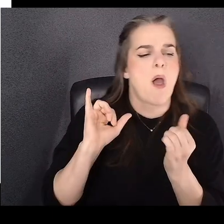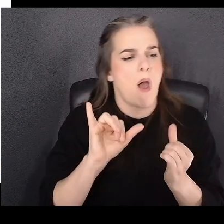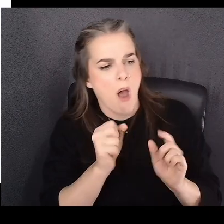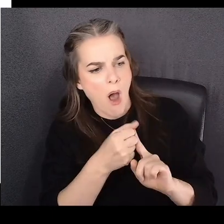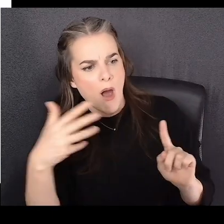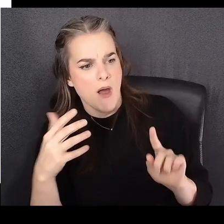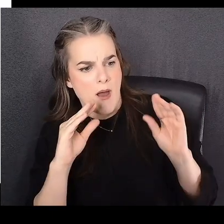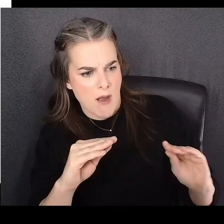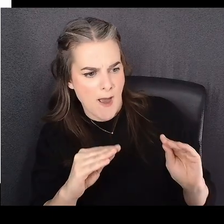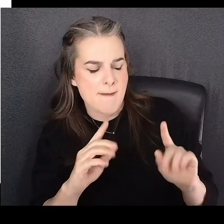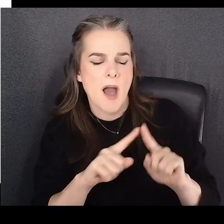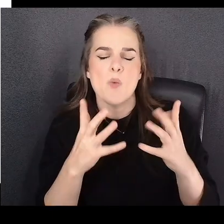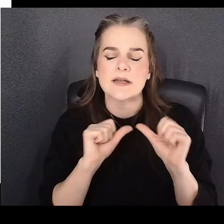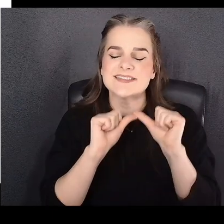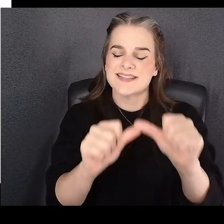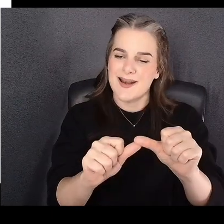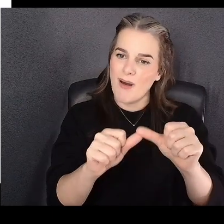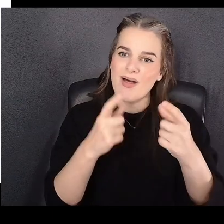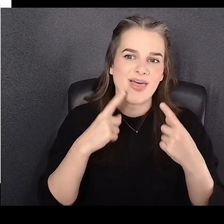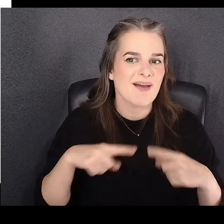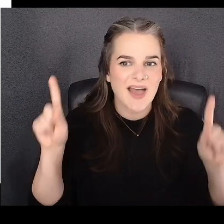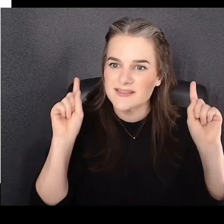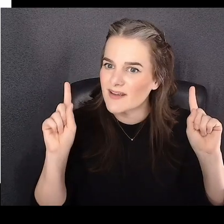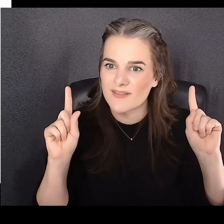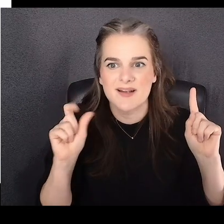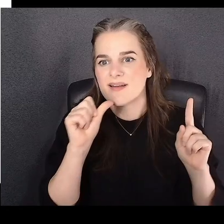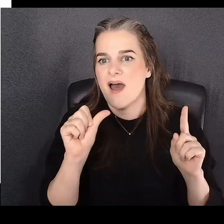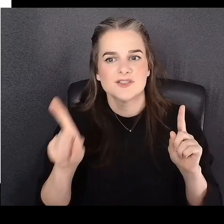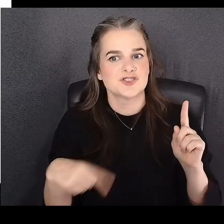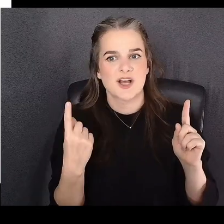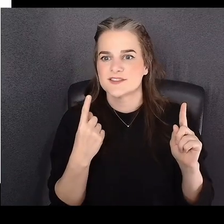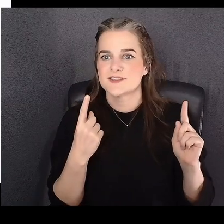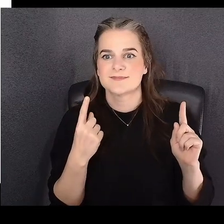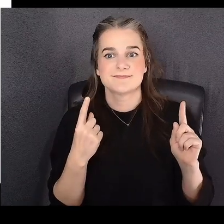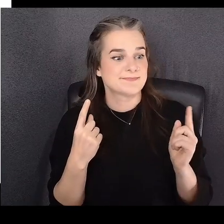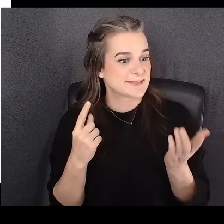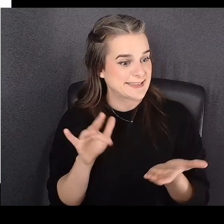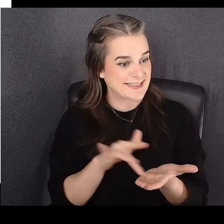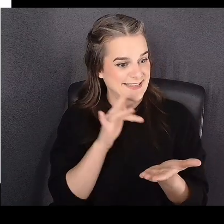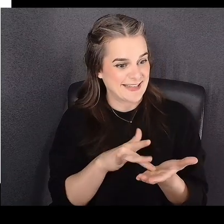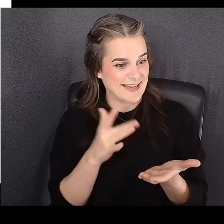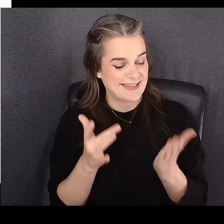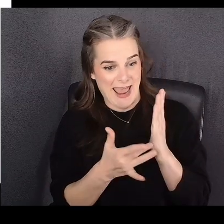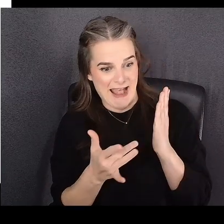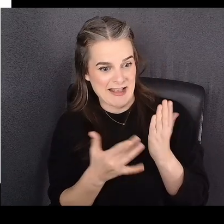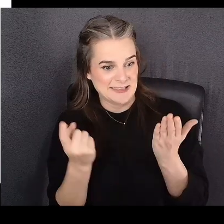it's effective, that we're not just going to hand something off to an individual and say, hey, good luck.